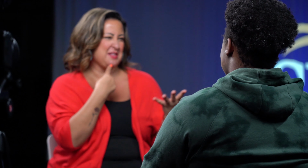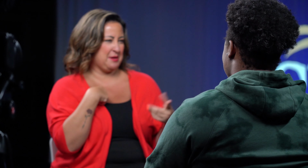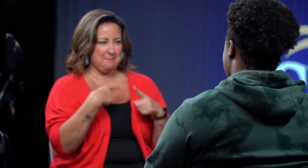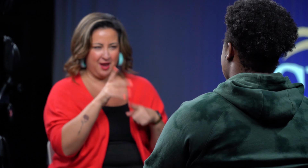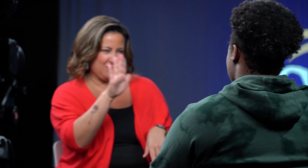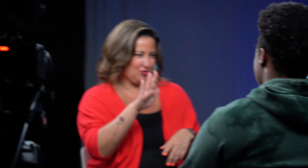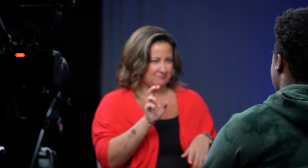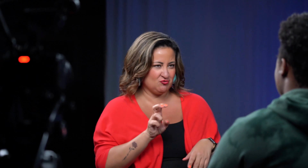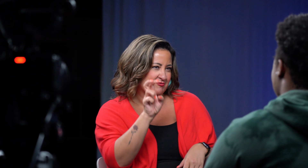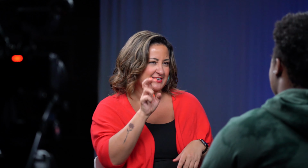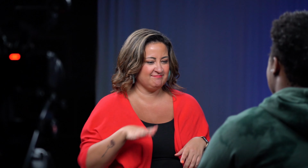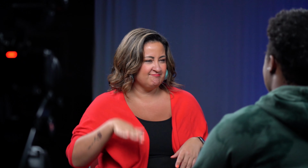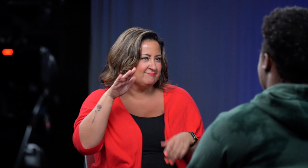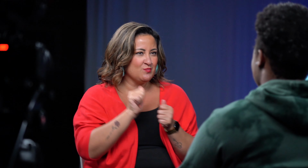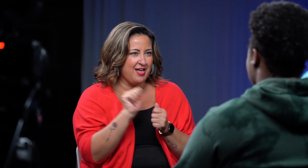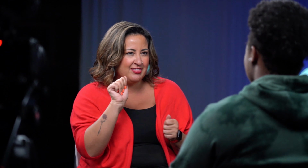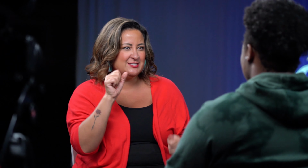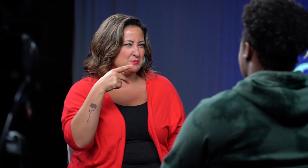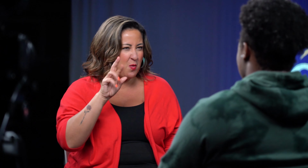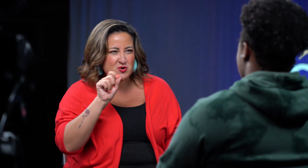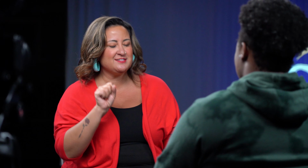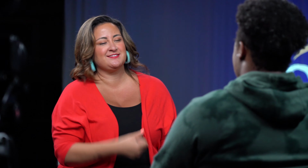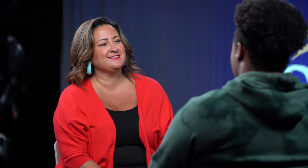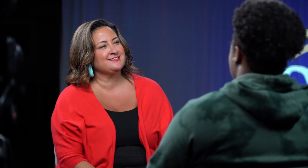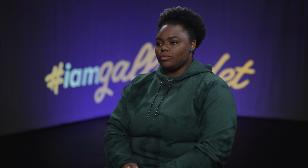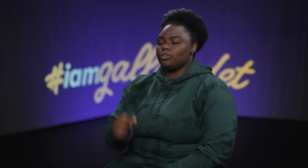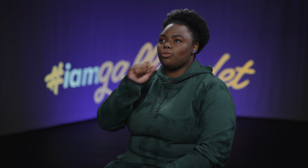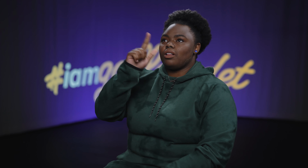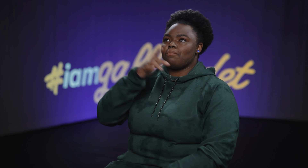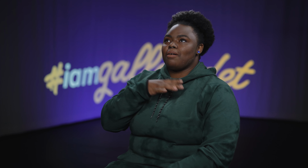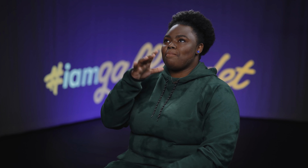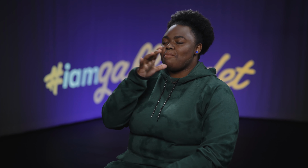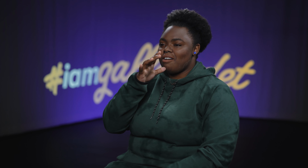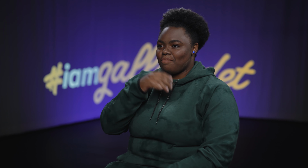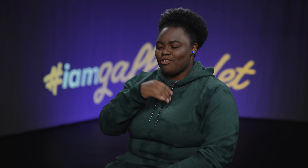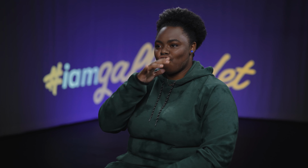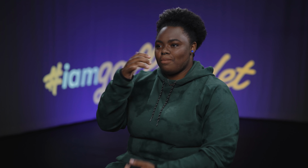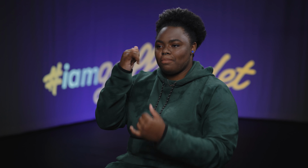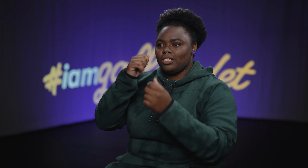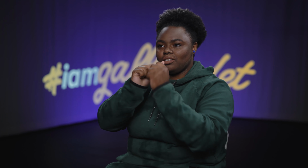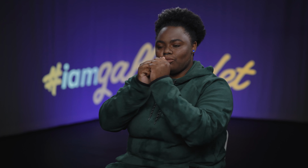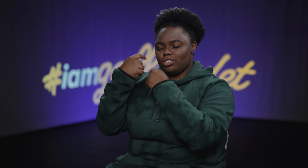tell me about your journey in athletics and sports growing up. Well, my mom and grandmother both played sports.